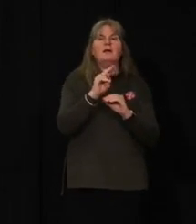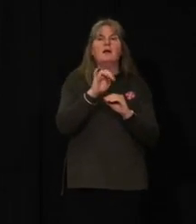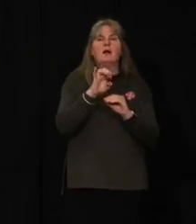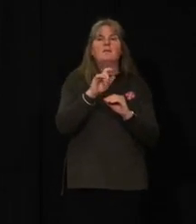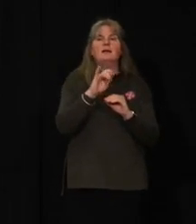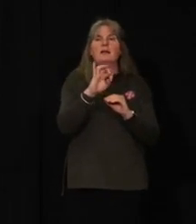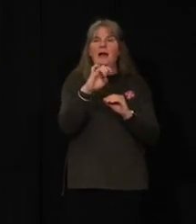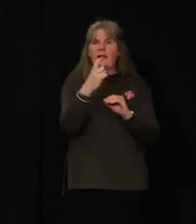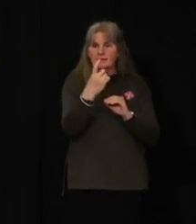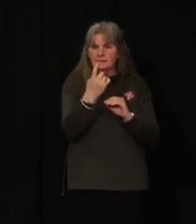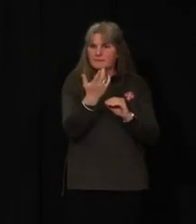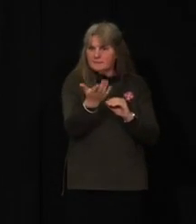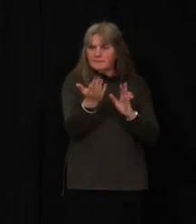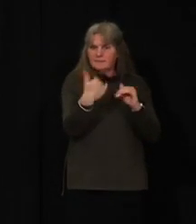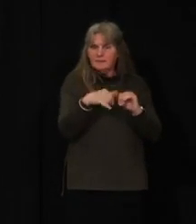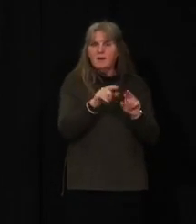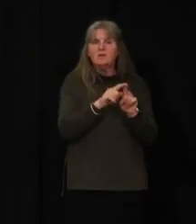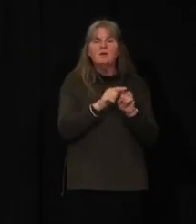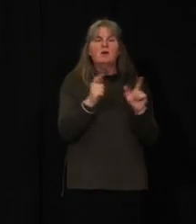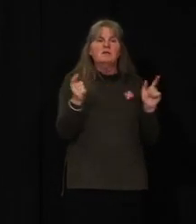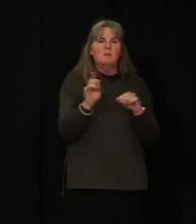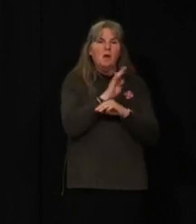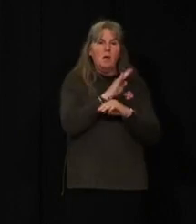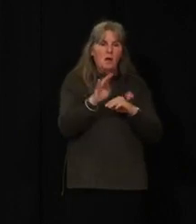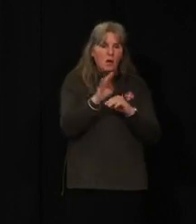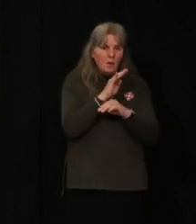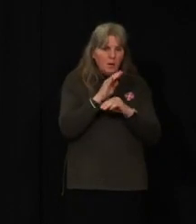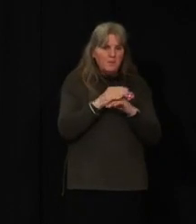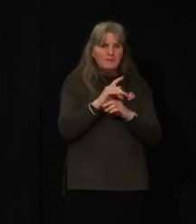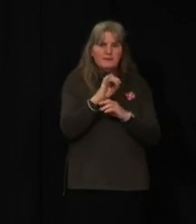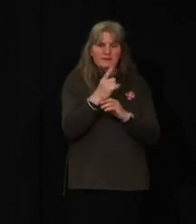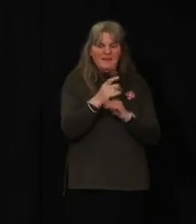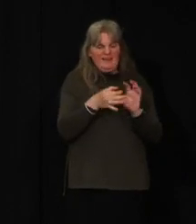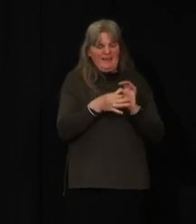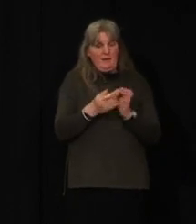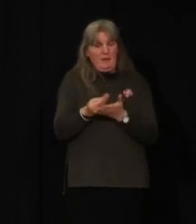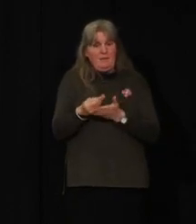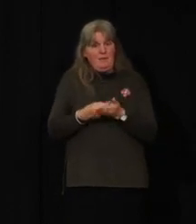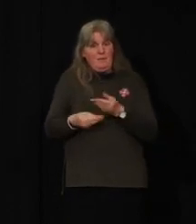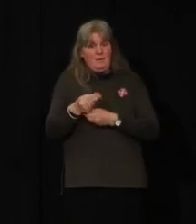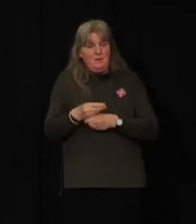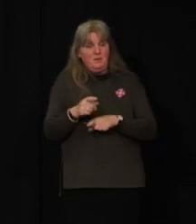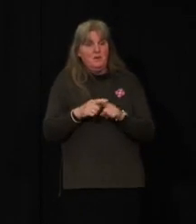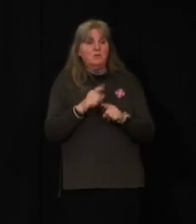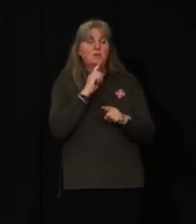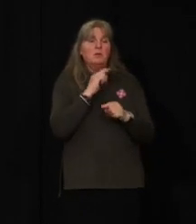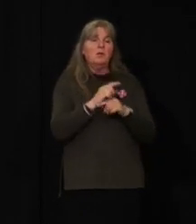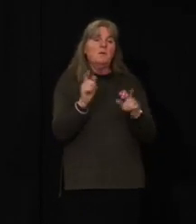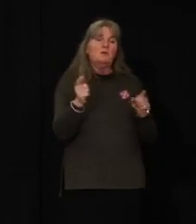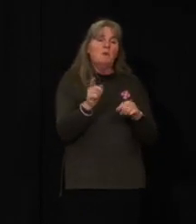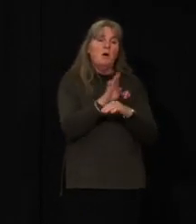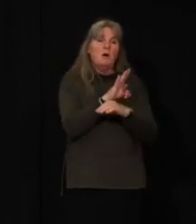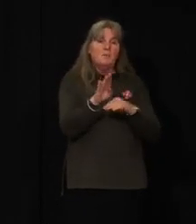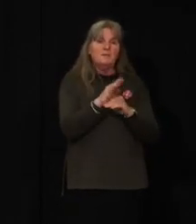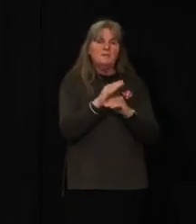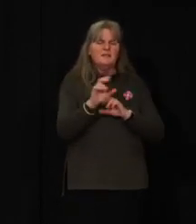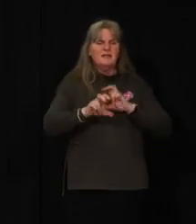offered in the budget. We want to talk about the fact that small business taxes at 0 percent to do that budget. We want to talk about the small